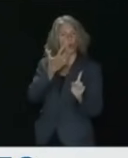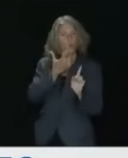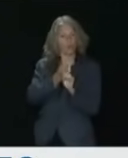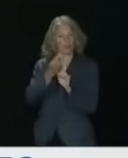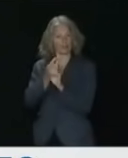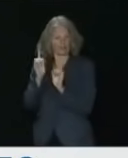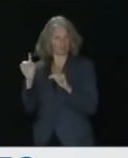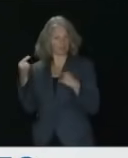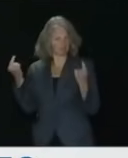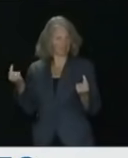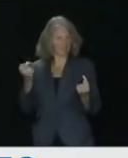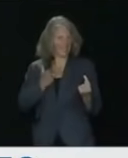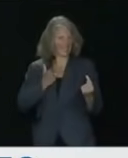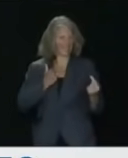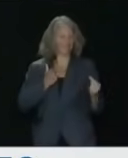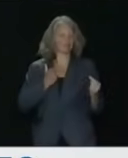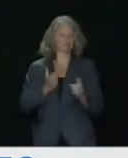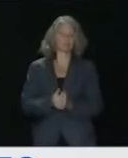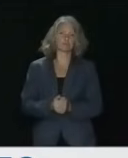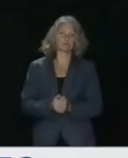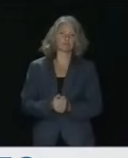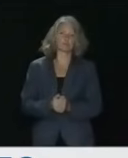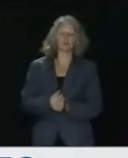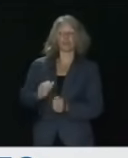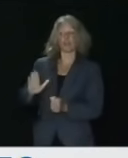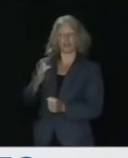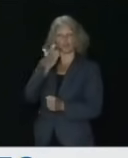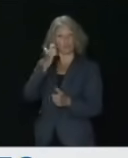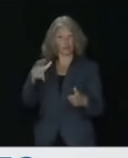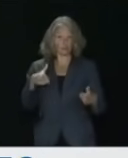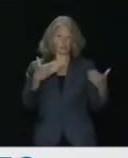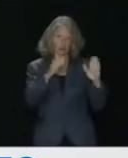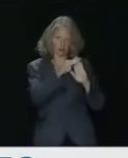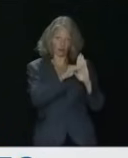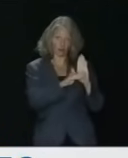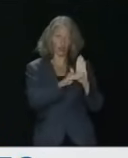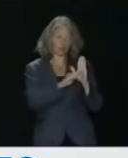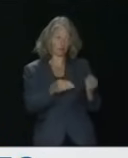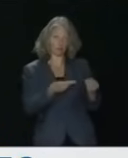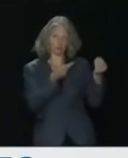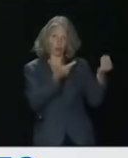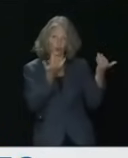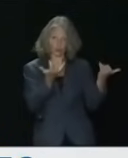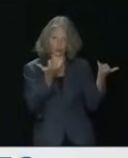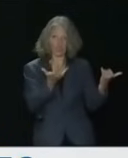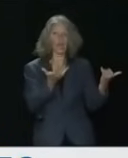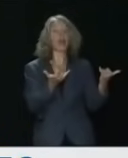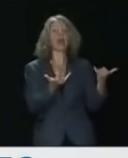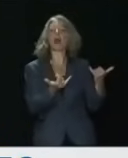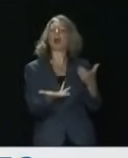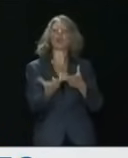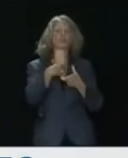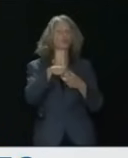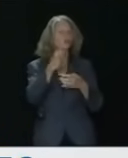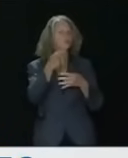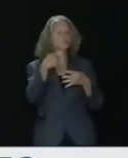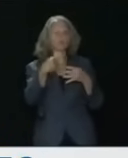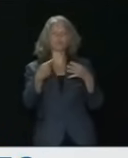FOR MANY DECADES OF EXPERIENCE WITH VACCINE PROGRAMS IN CANADA.